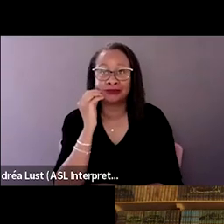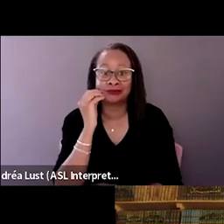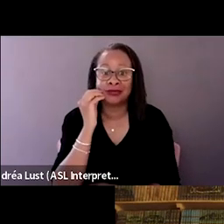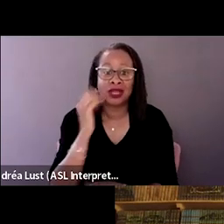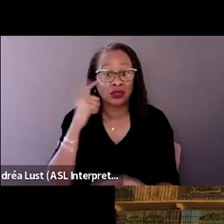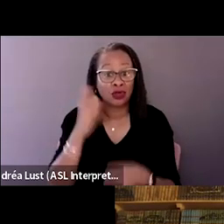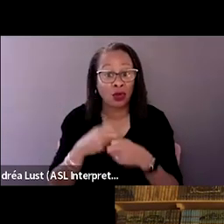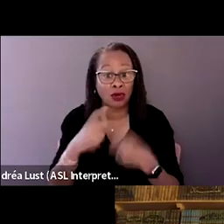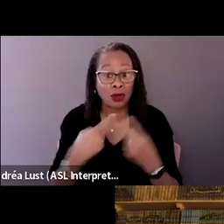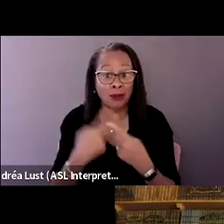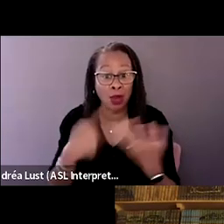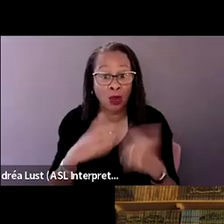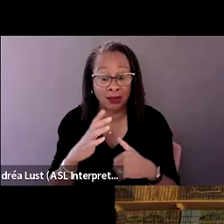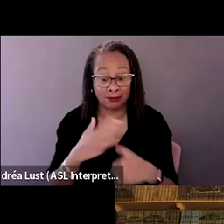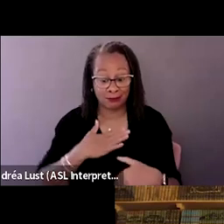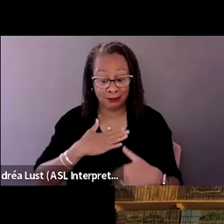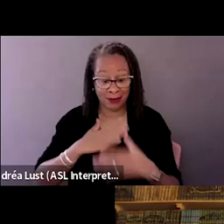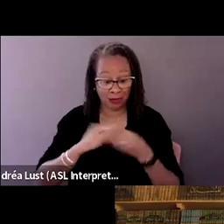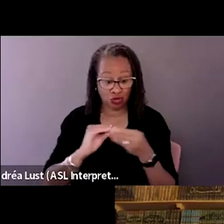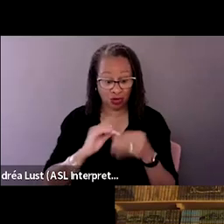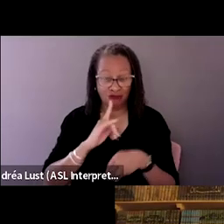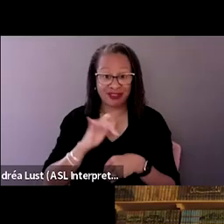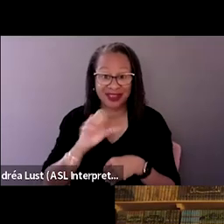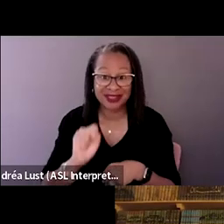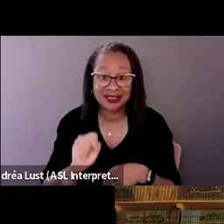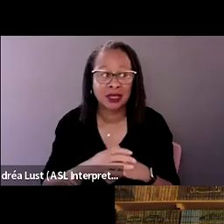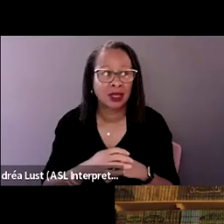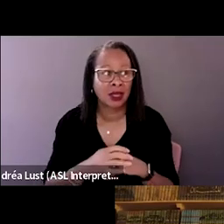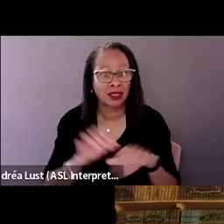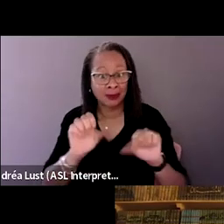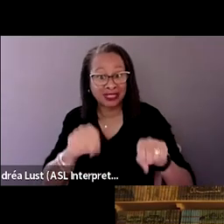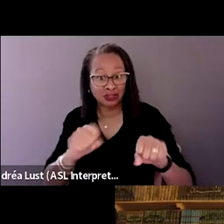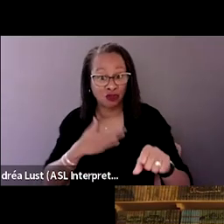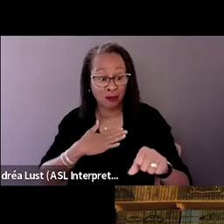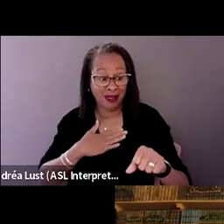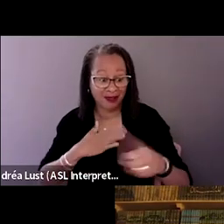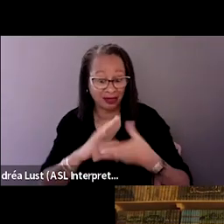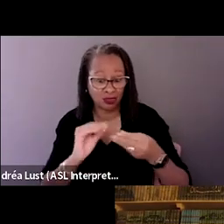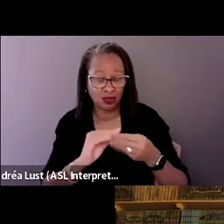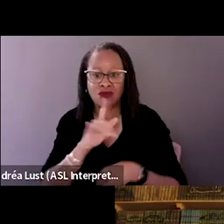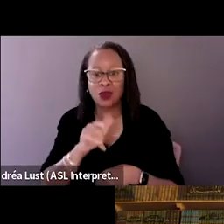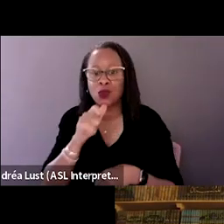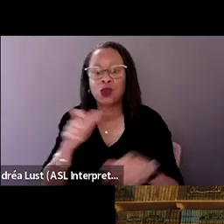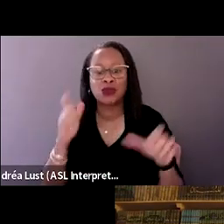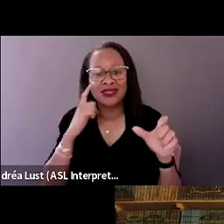about what the story really is. What is the story potential and really who do we think it's gonna appeal to?